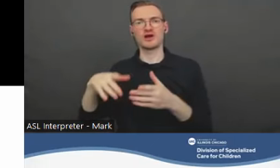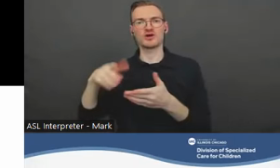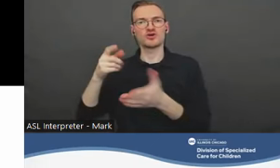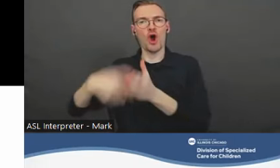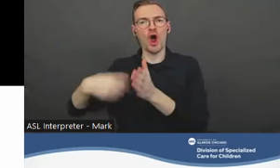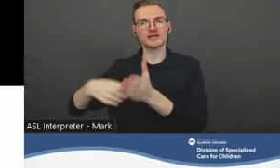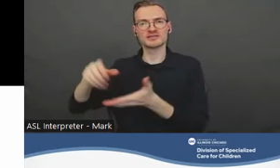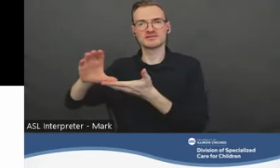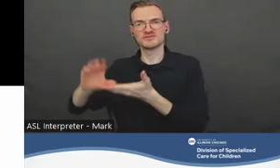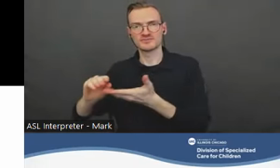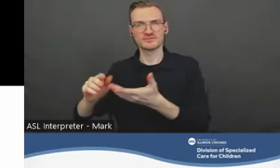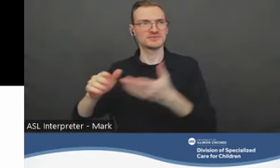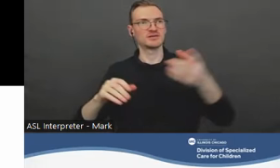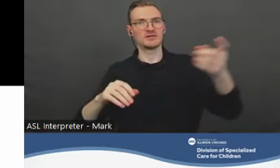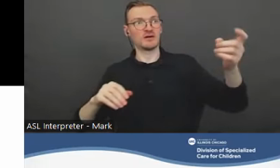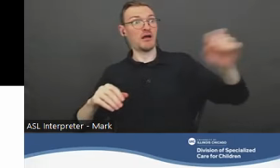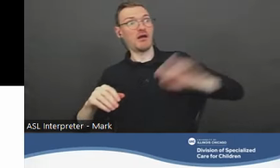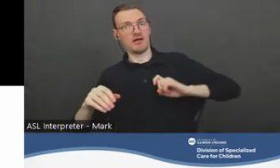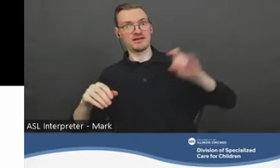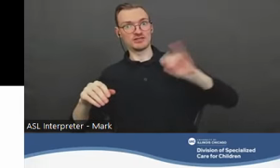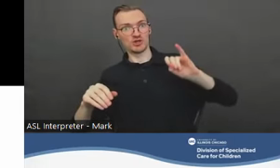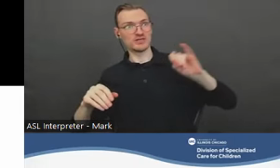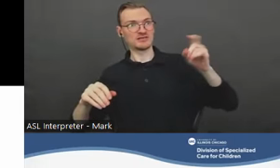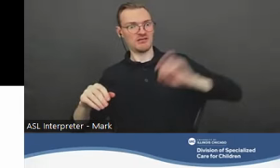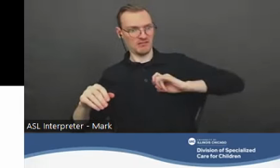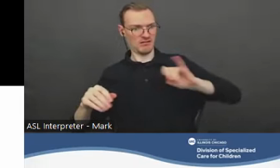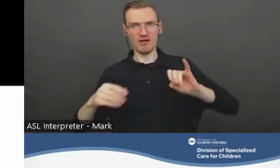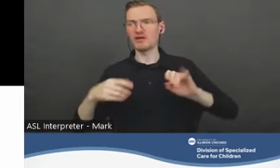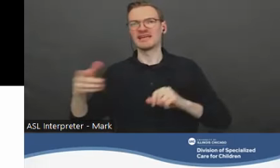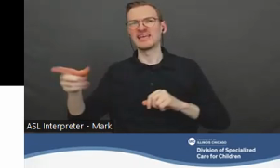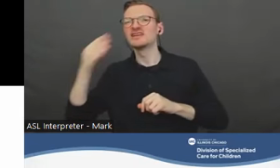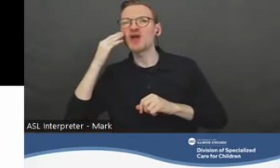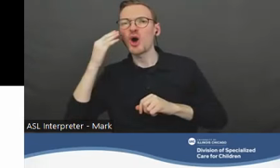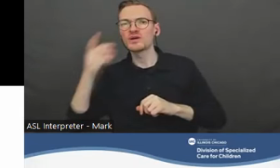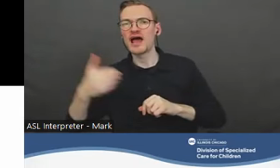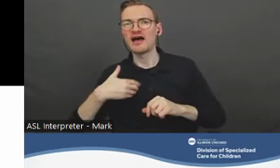so it could end up costing you more to get a plan on the marketplace if for some reason you